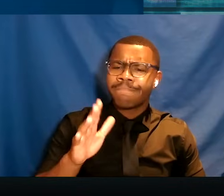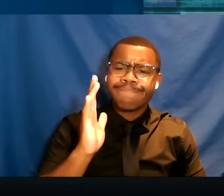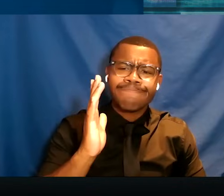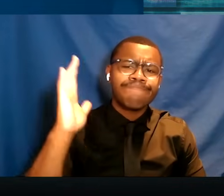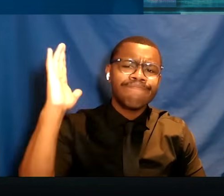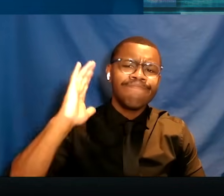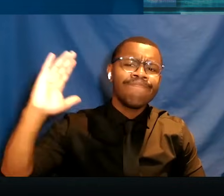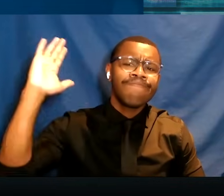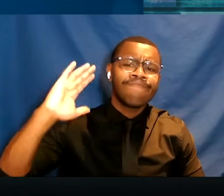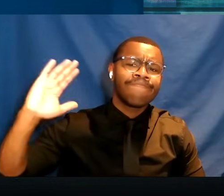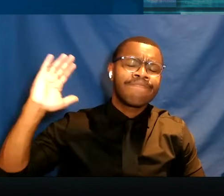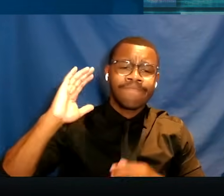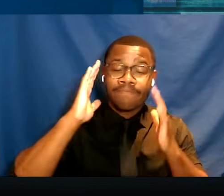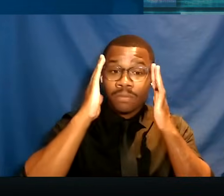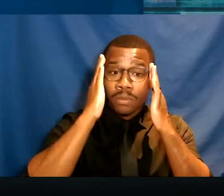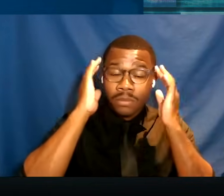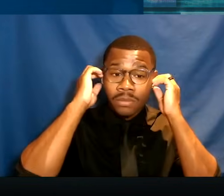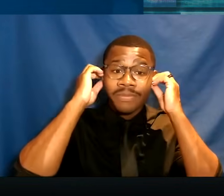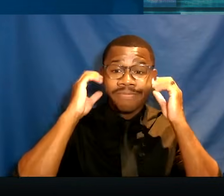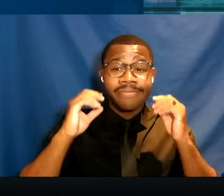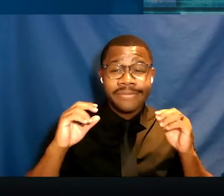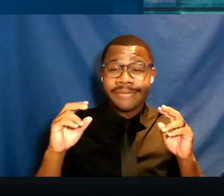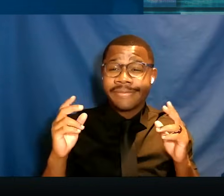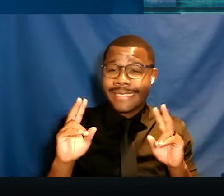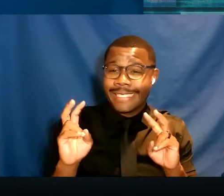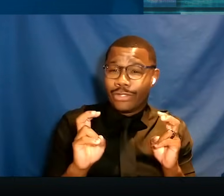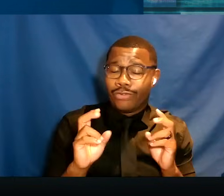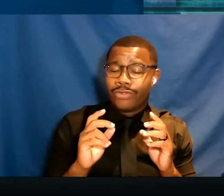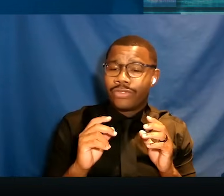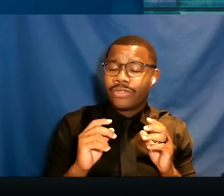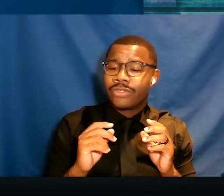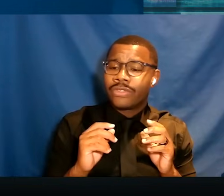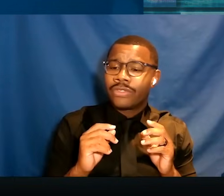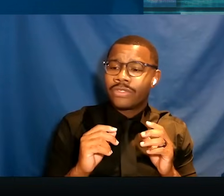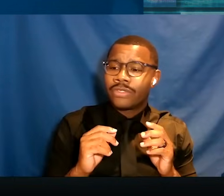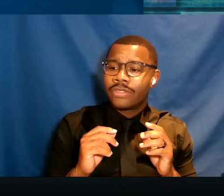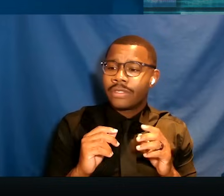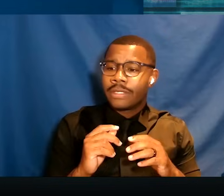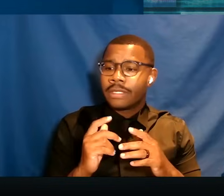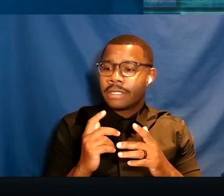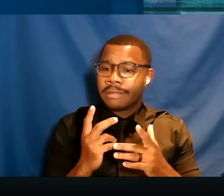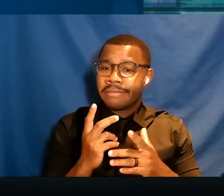that is an issue where the improvement comes in ones and twos and you add a position here